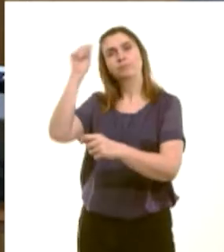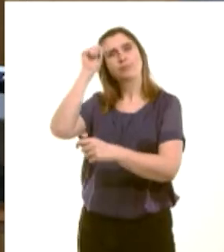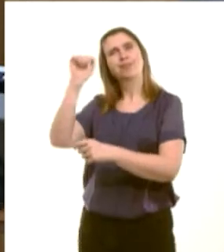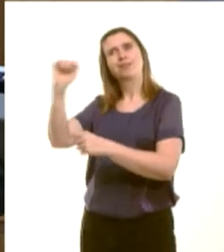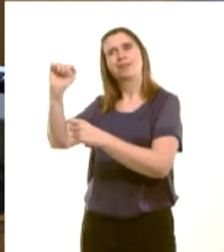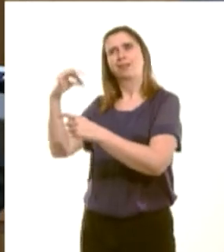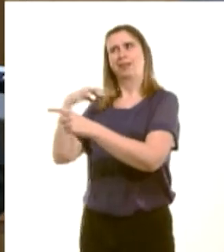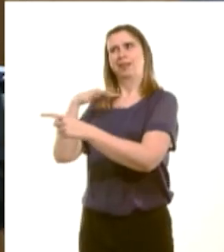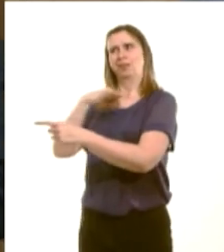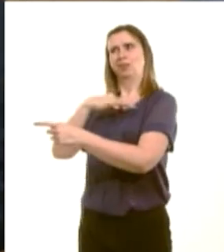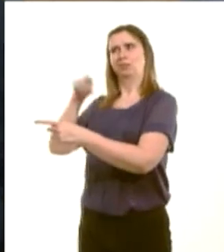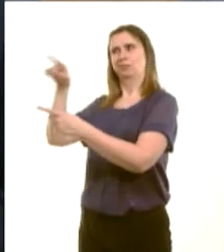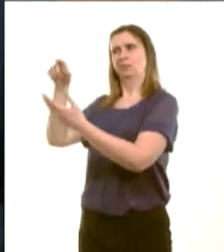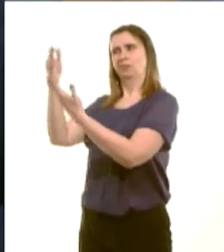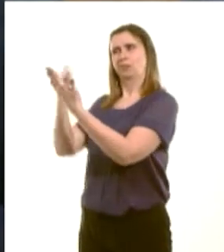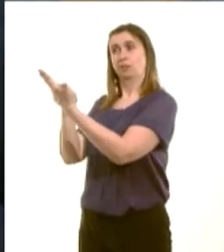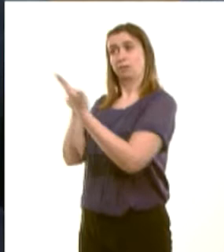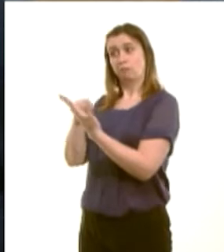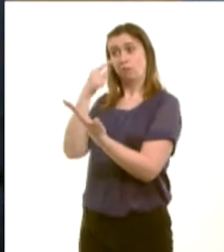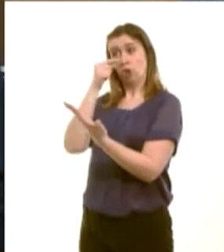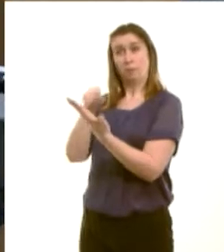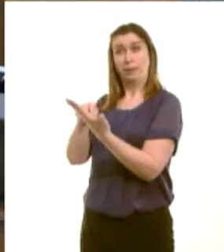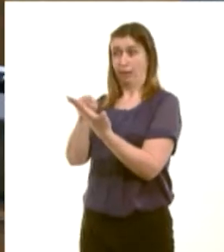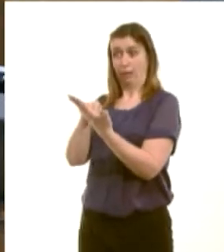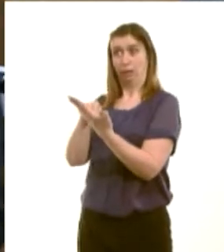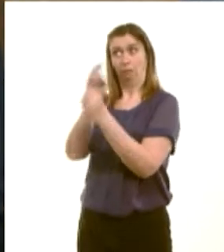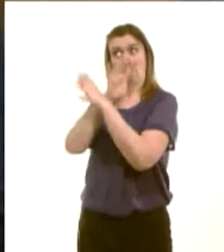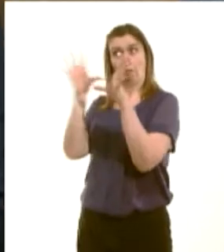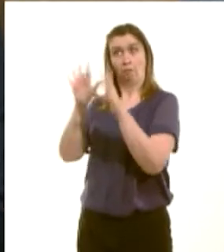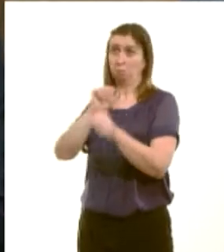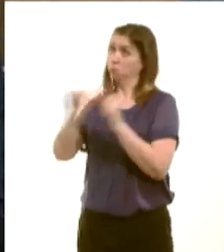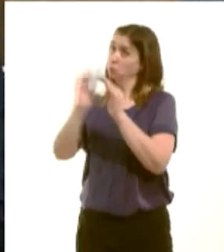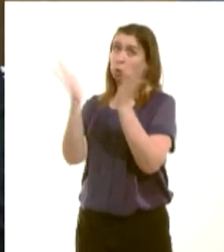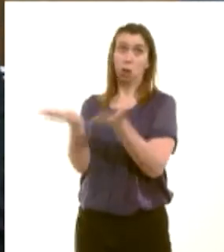providedóthat has the potential to be a world-class centre, and I very much welcome that. It is